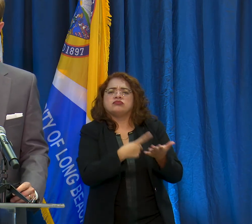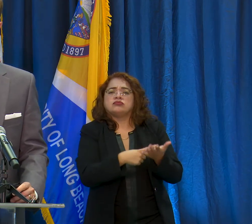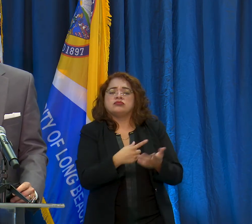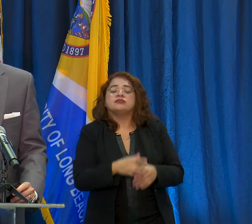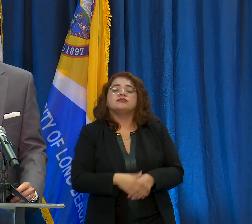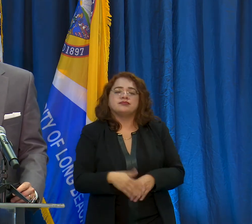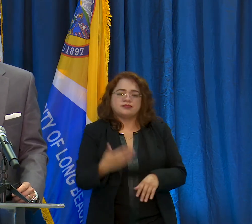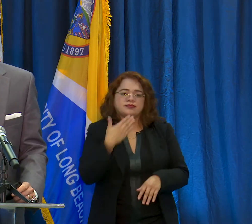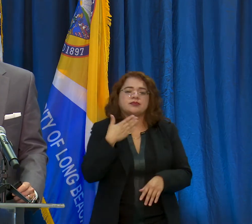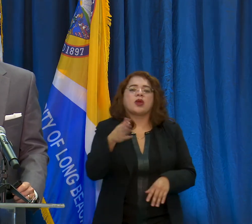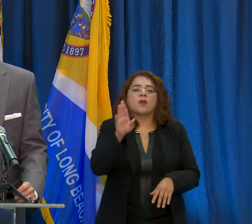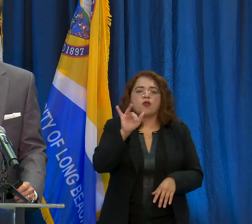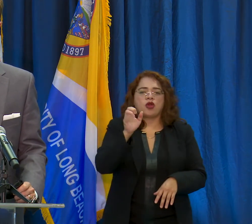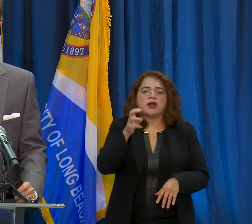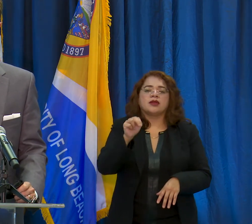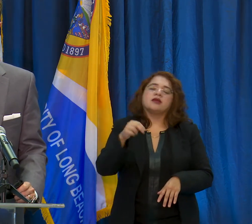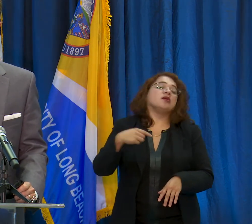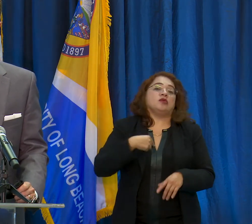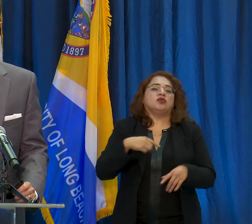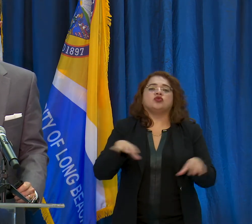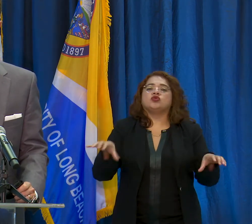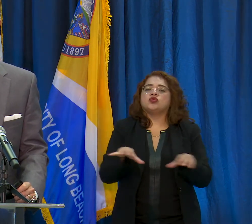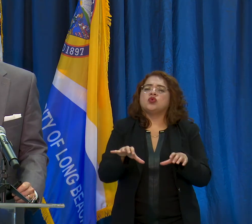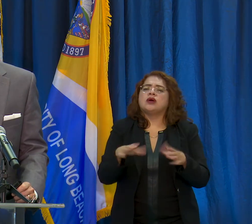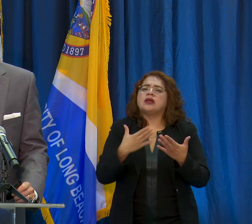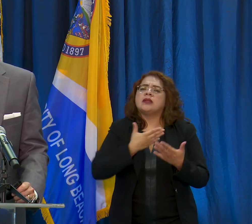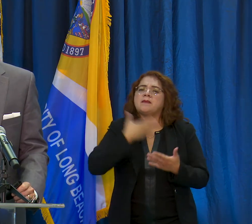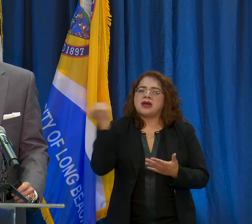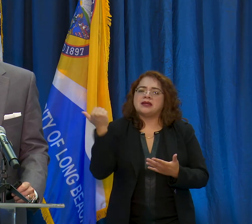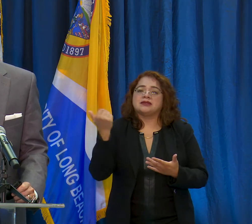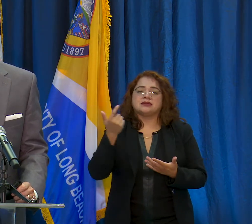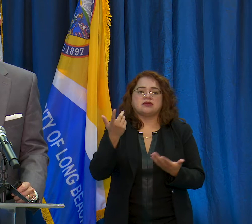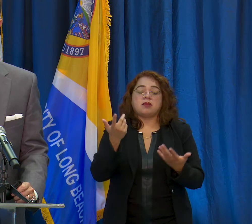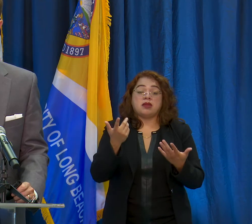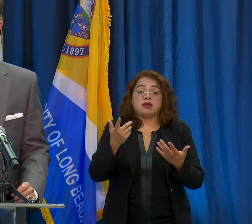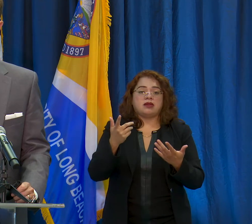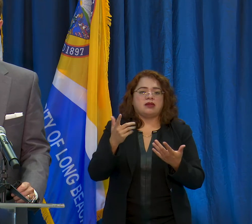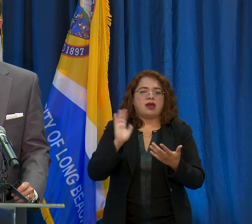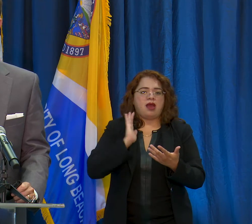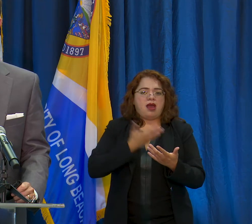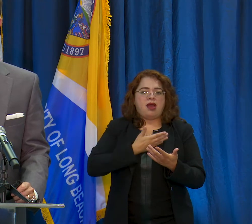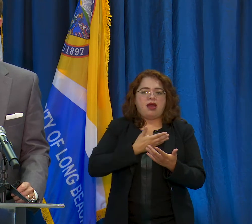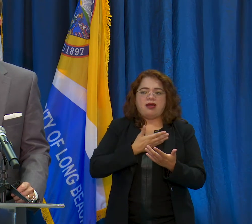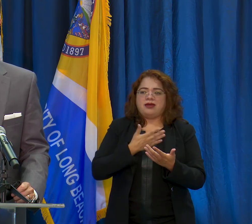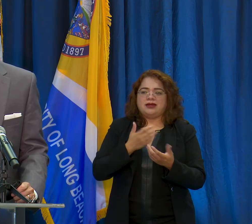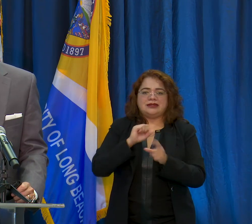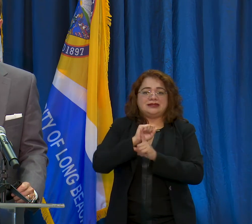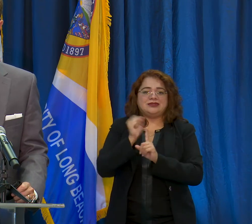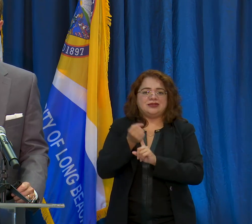we're certainly doing the absolute best that we can given the circumstances which, as you mentioned there's